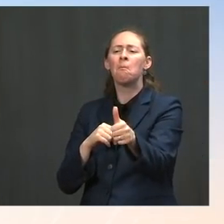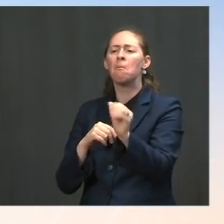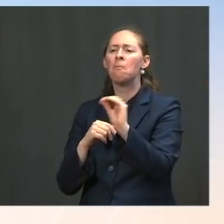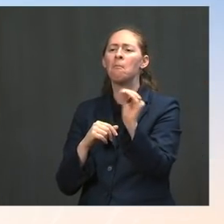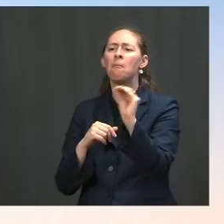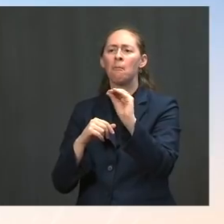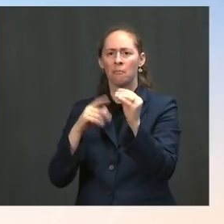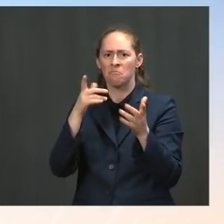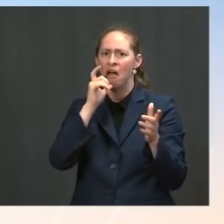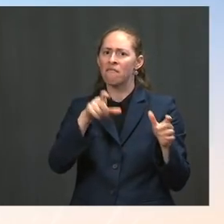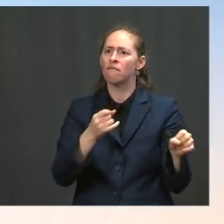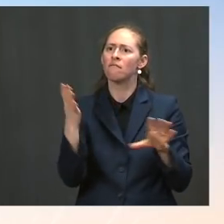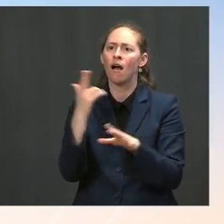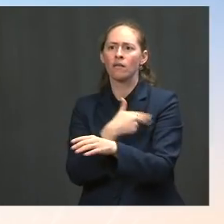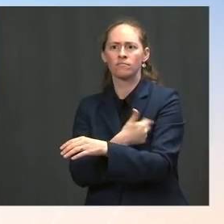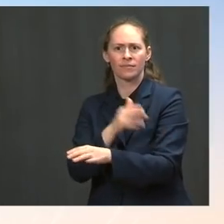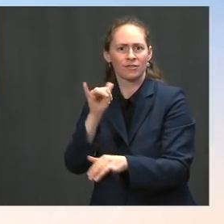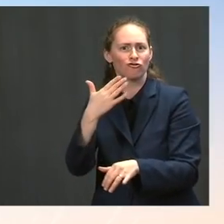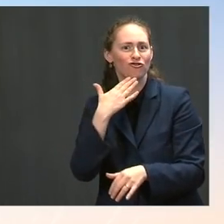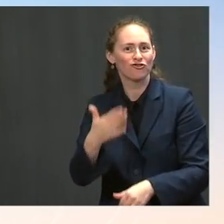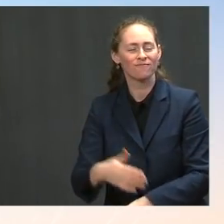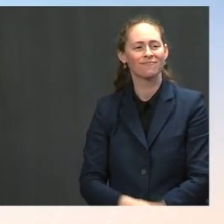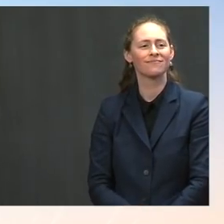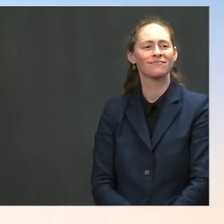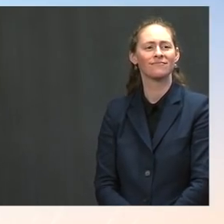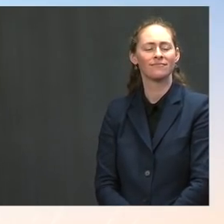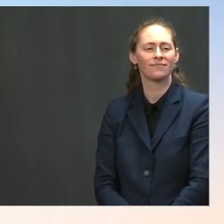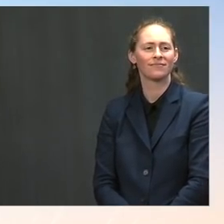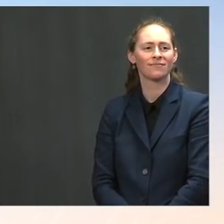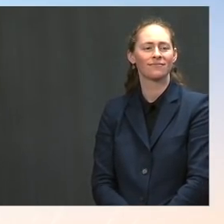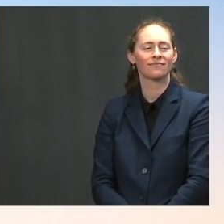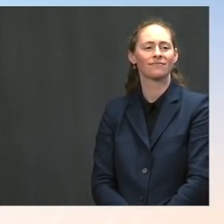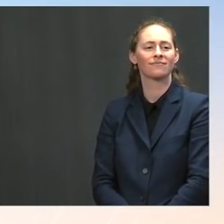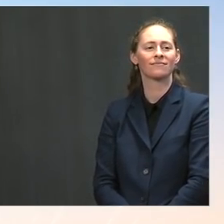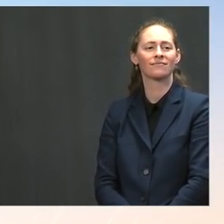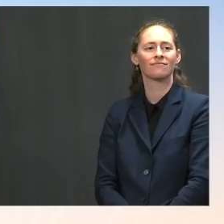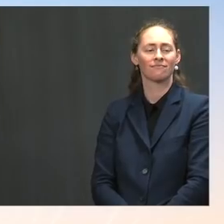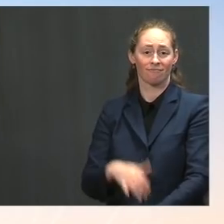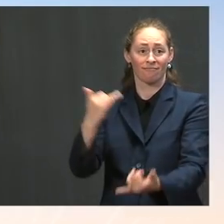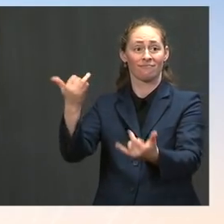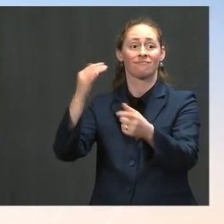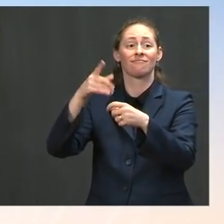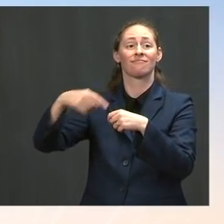The Press: Now that COVID-19, after contact with those Democrats, has reached the White House,